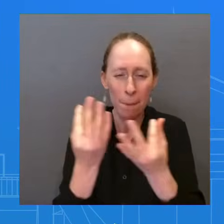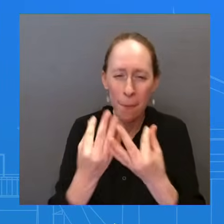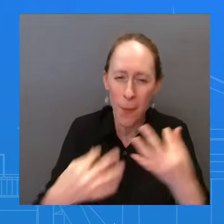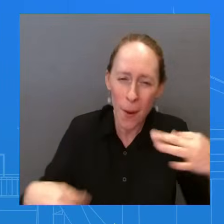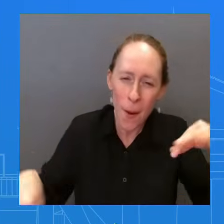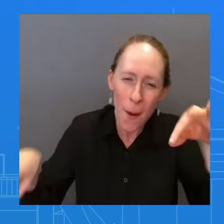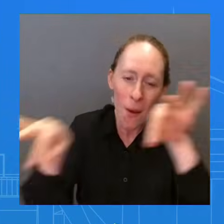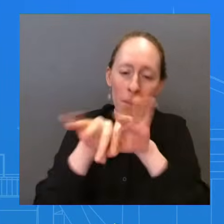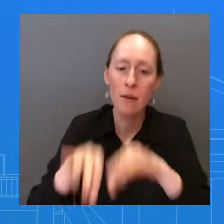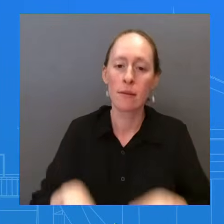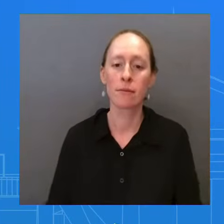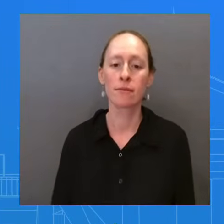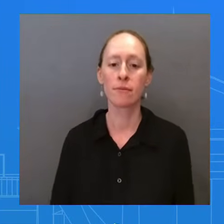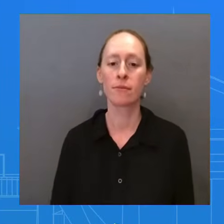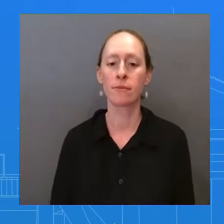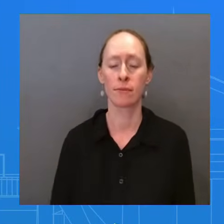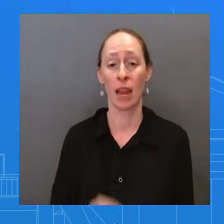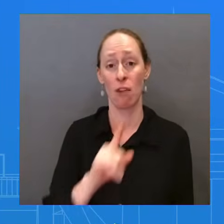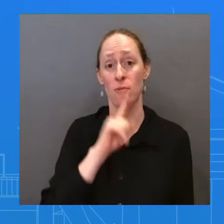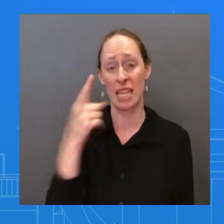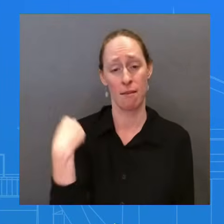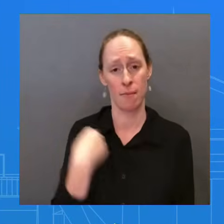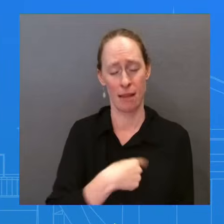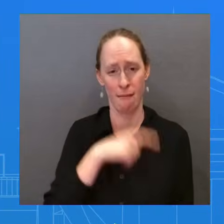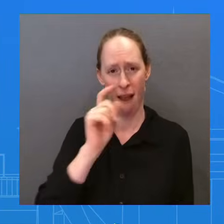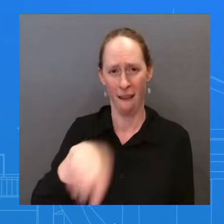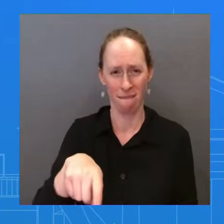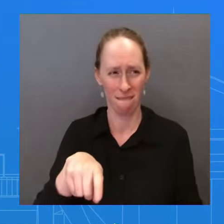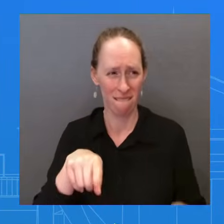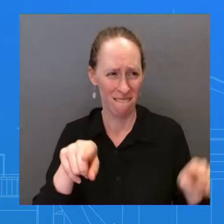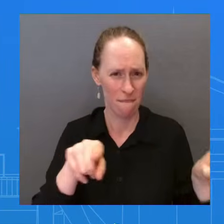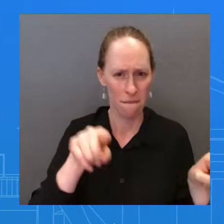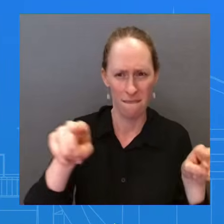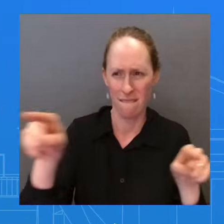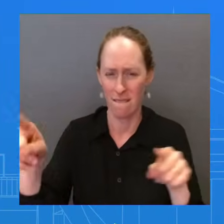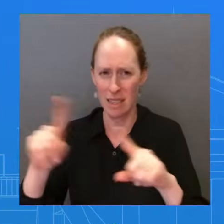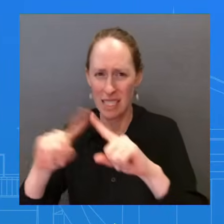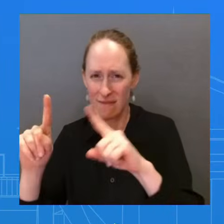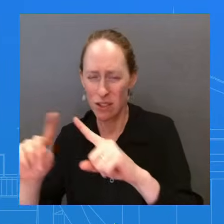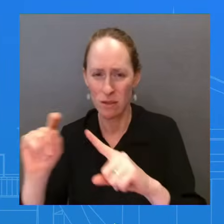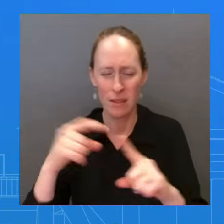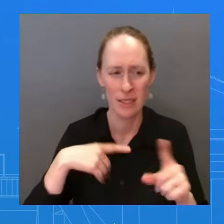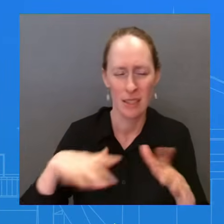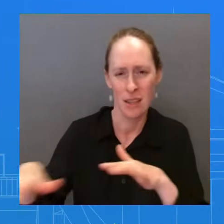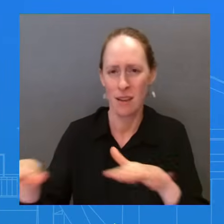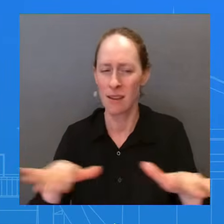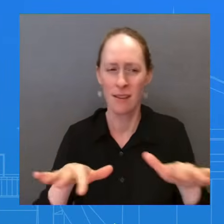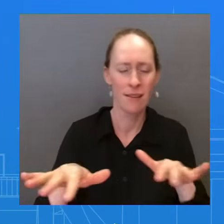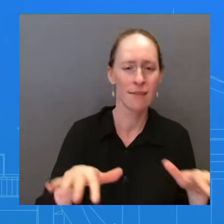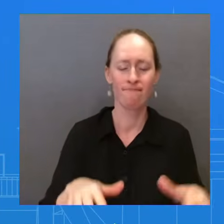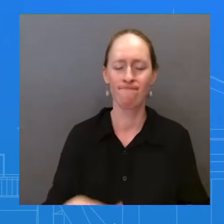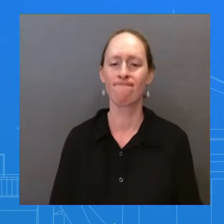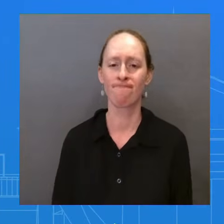And what you put forth is going to be obviously different in each case, in terms of its palatability to the other side.